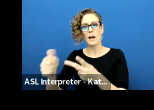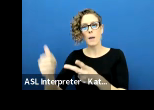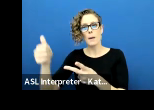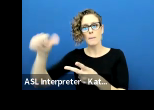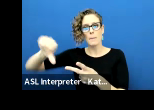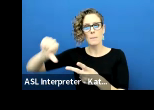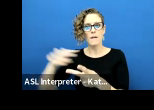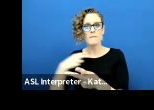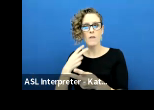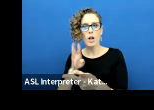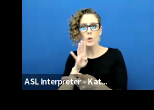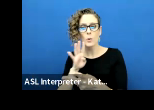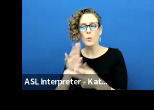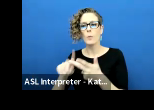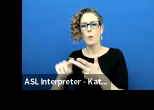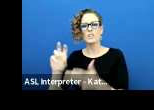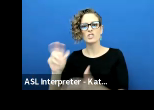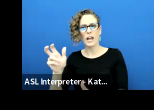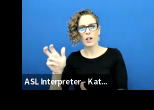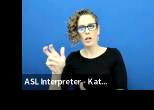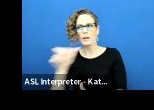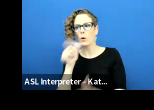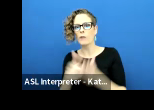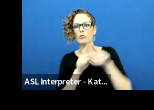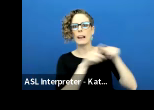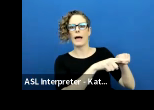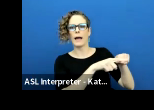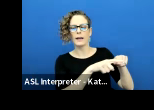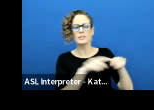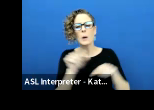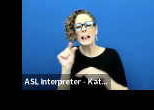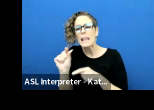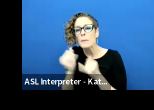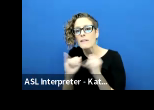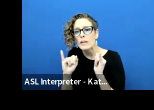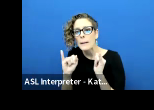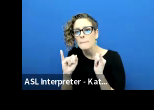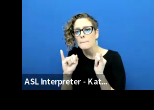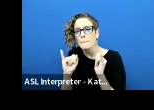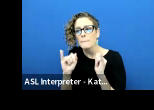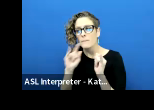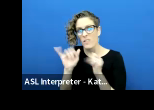just that little bit of of you know Freedom uh for somebody in that scenario particularly if